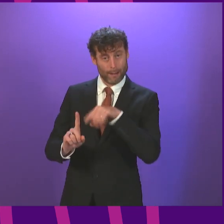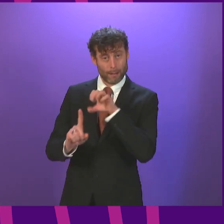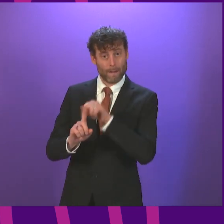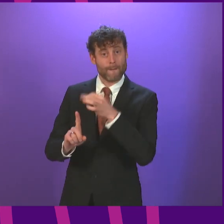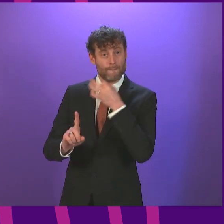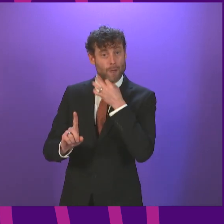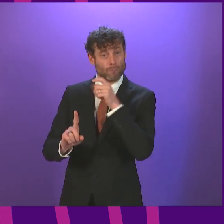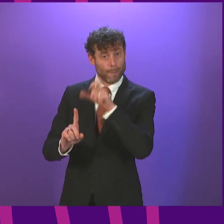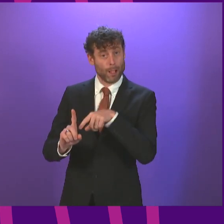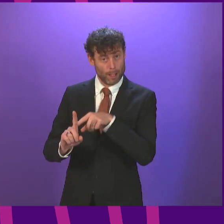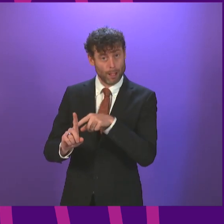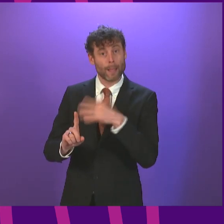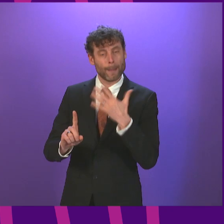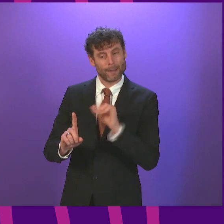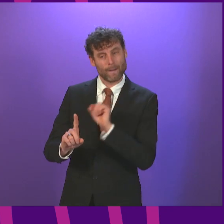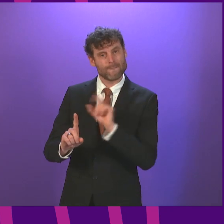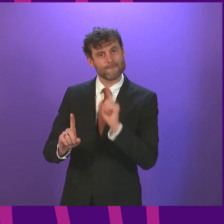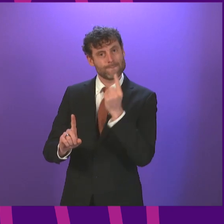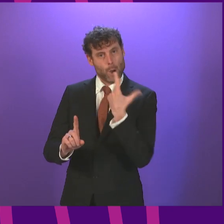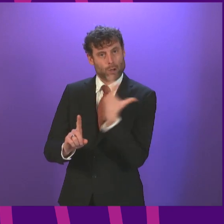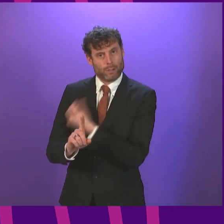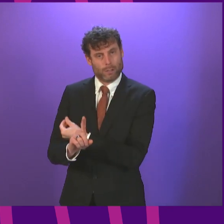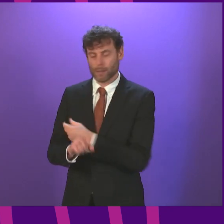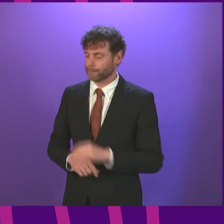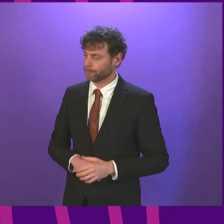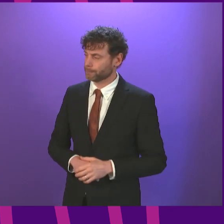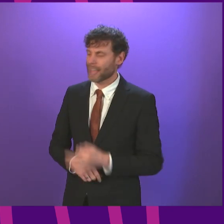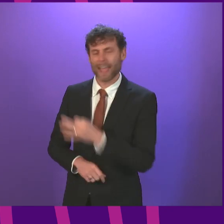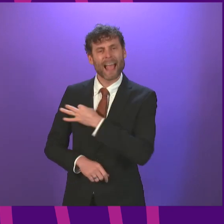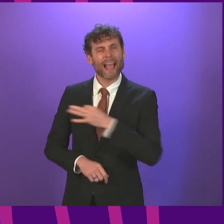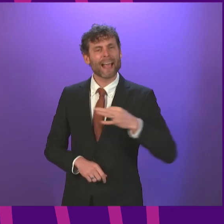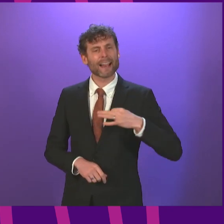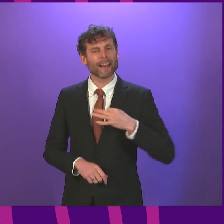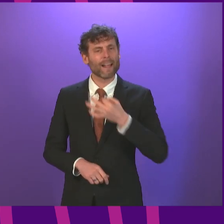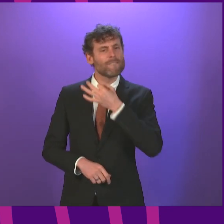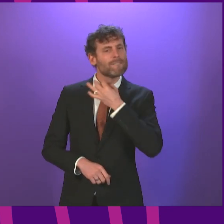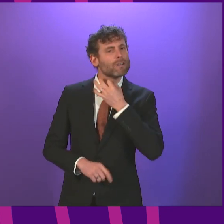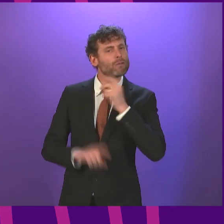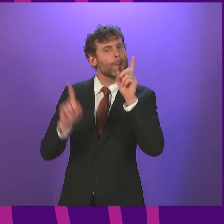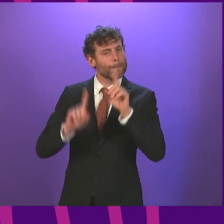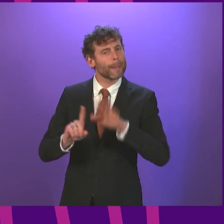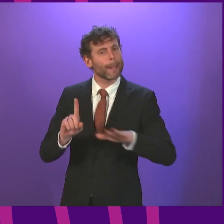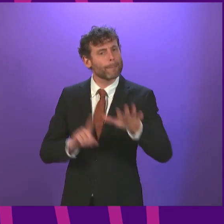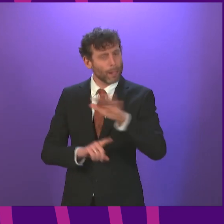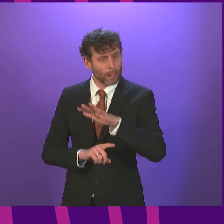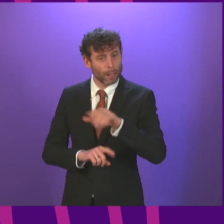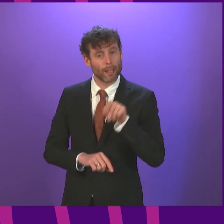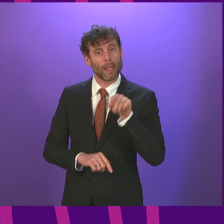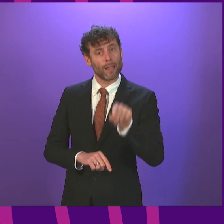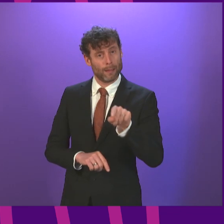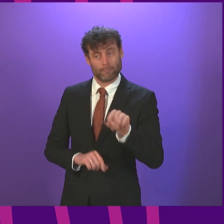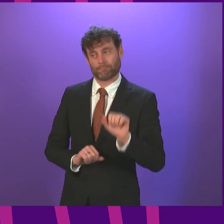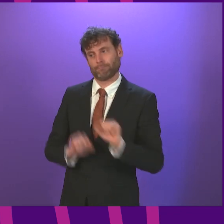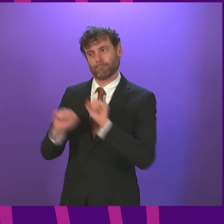The First Minister (Nicola Sturgeon): Clinically extremely vulnerable people are part of Joint Committee on Vaccination and Immunisation priority group 4. As of today,